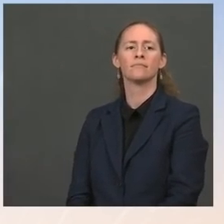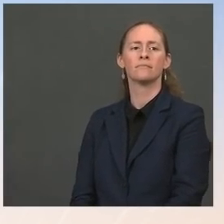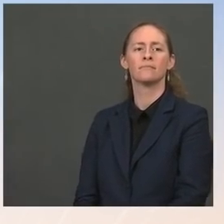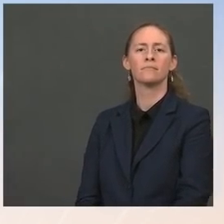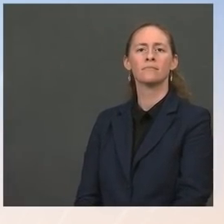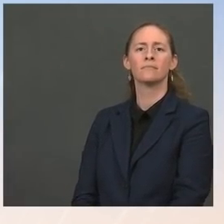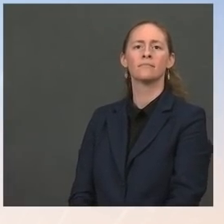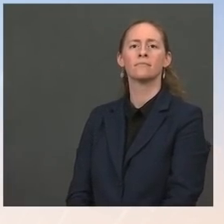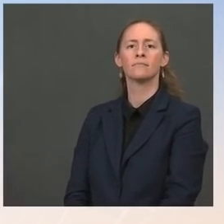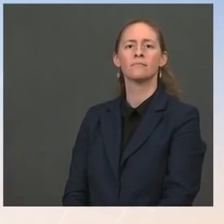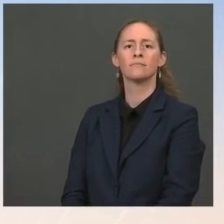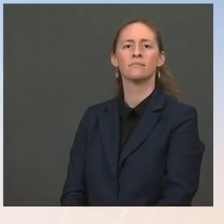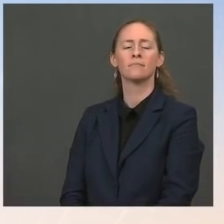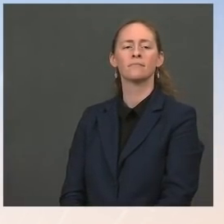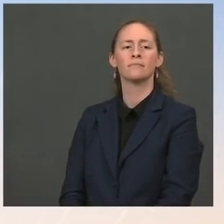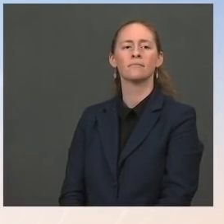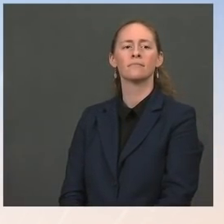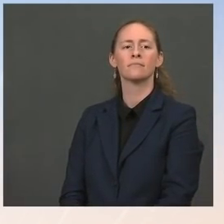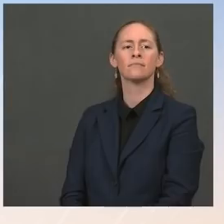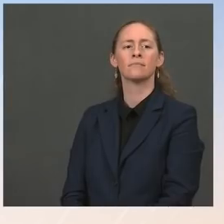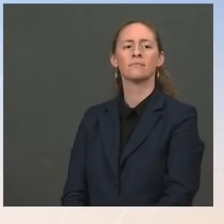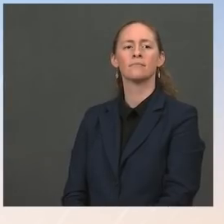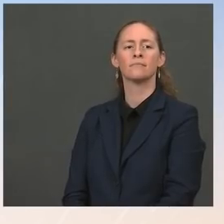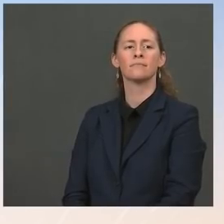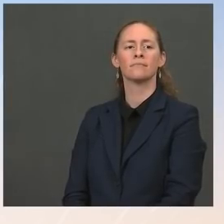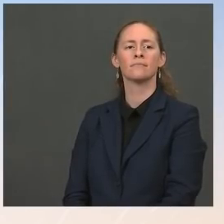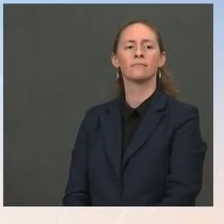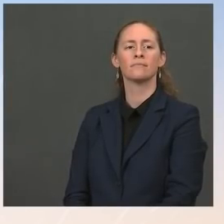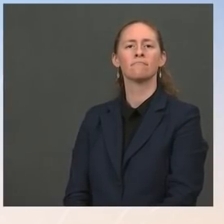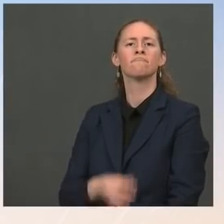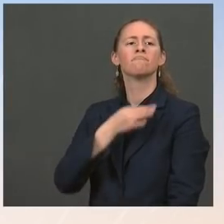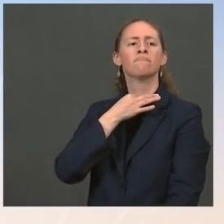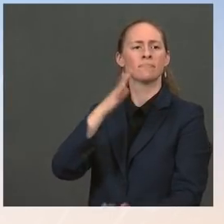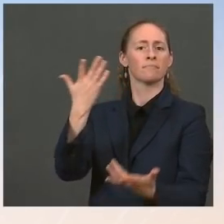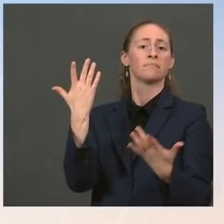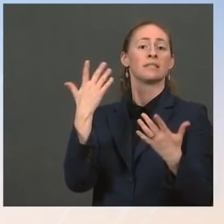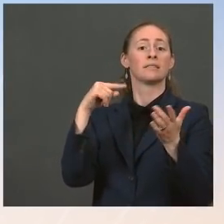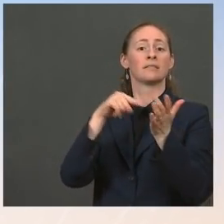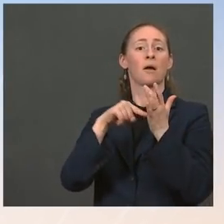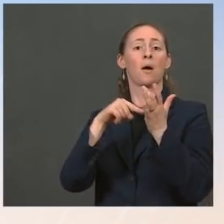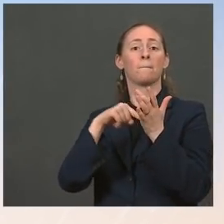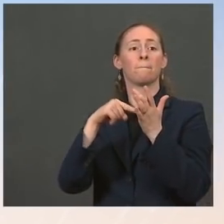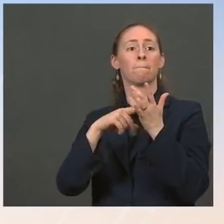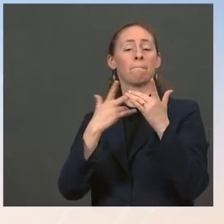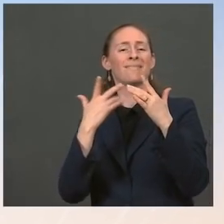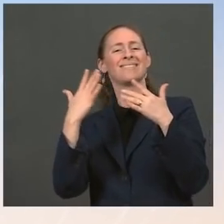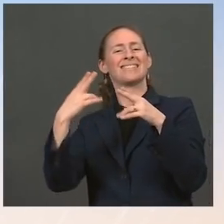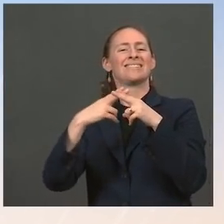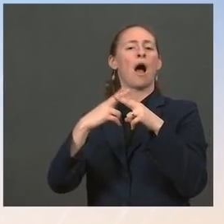to accept the short-term debt limit increase. So, given that we now have some reporting on that, can you just give us some guidance